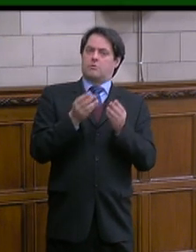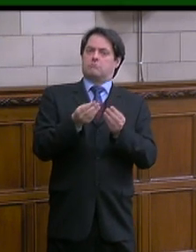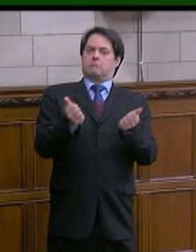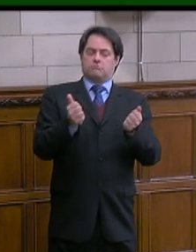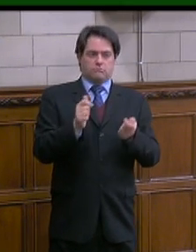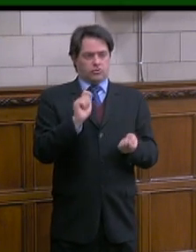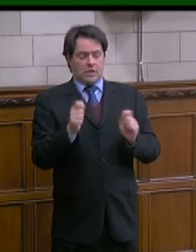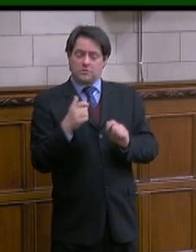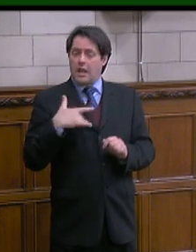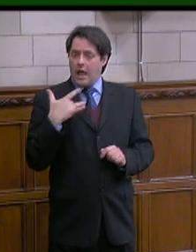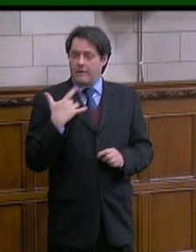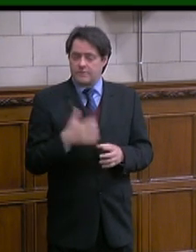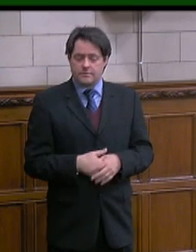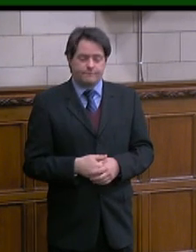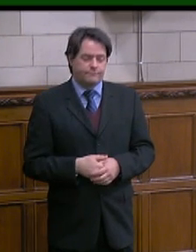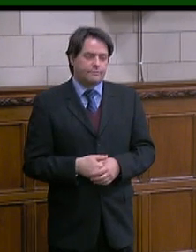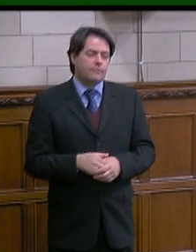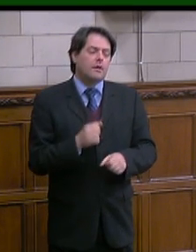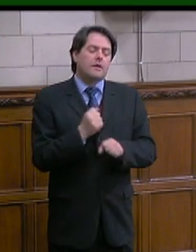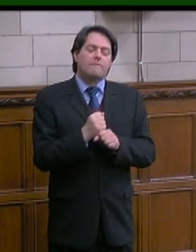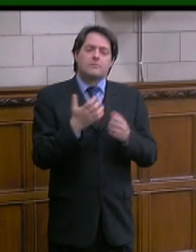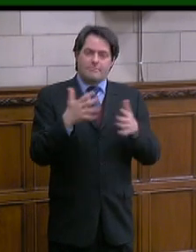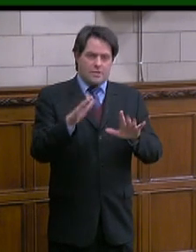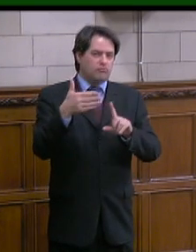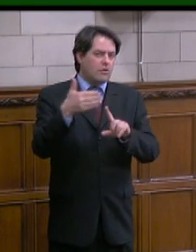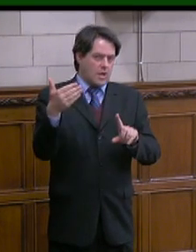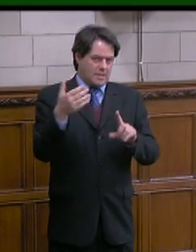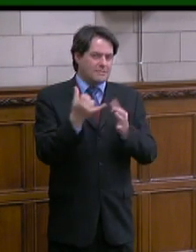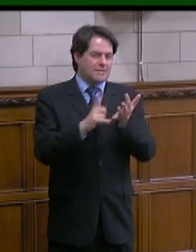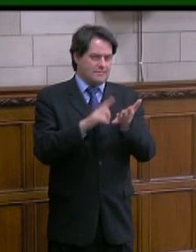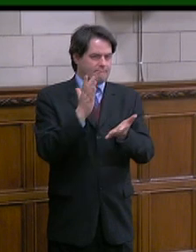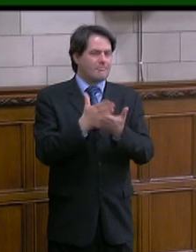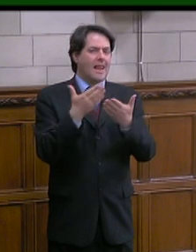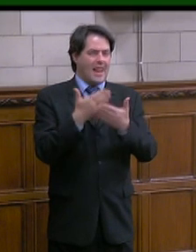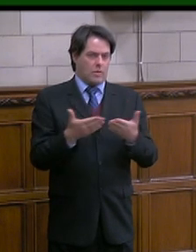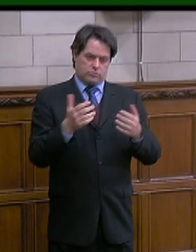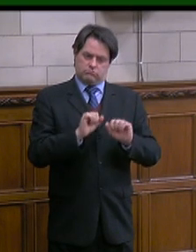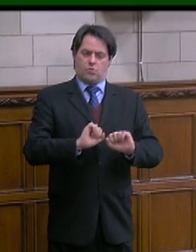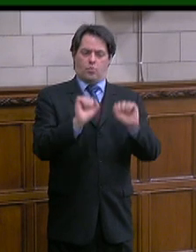The Government have recognised British Sign Language as a language in its own right since